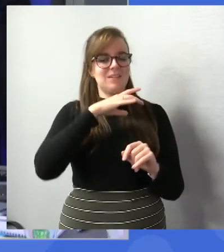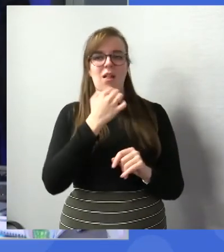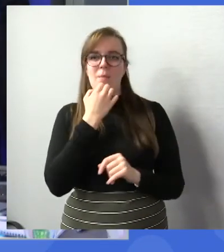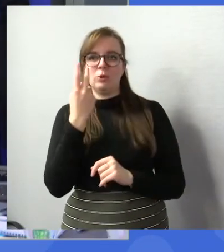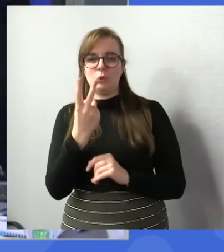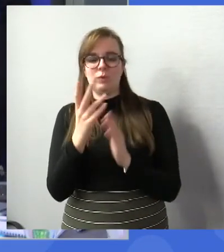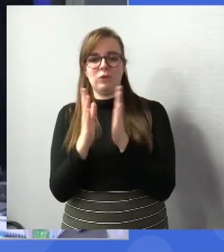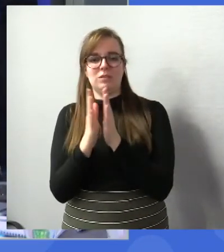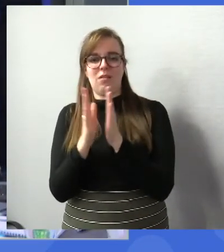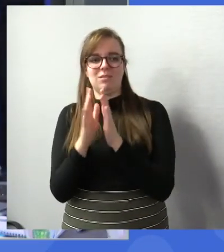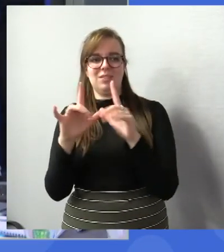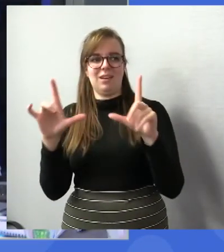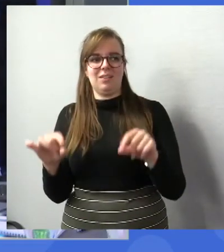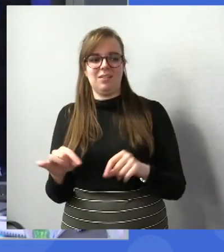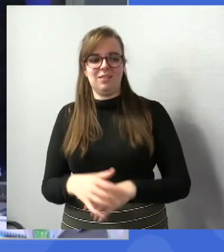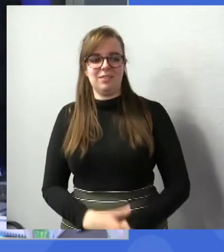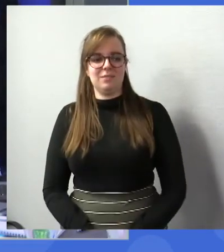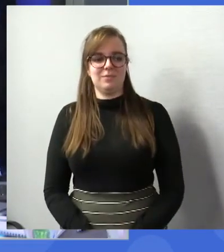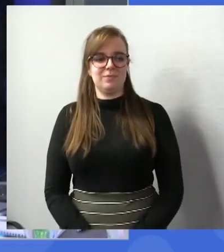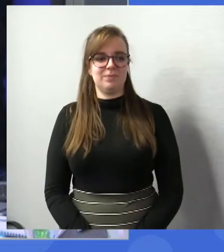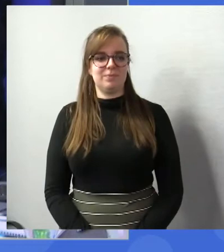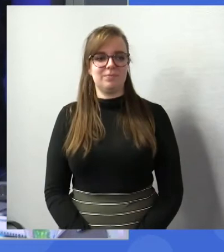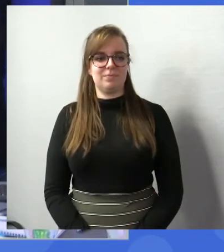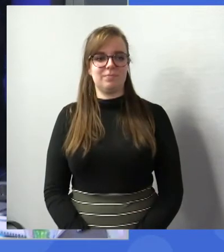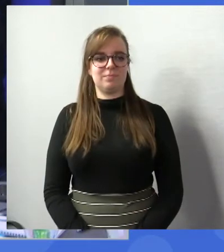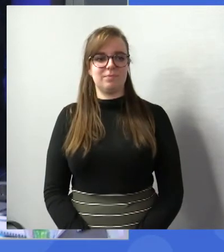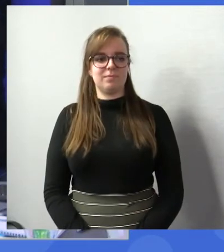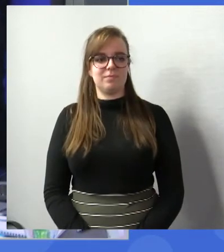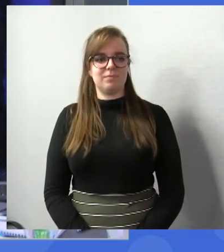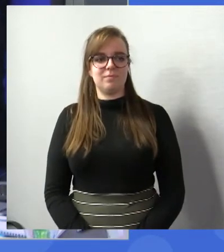number two on the keyboard if you feel you need to use it I'm not wanting to